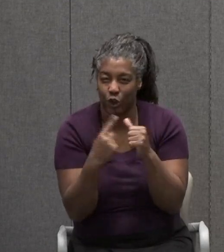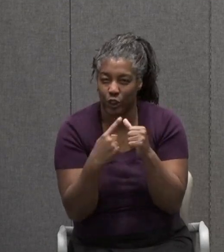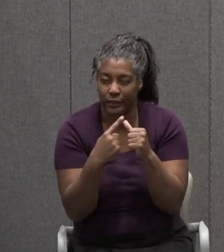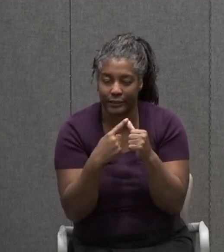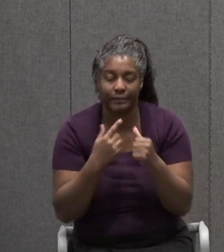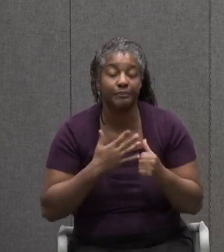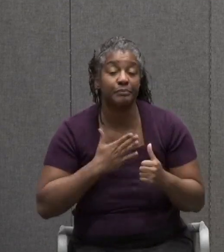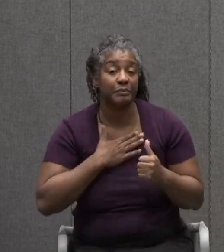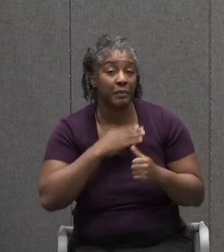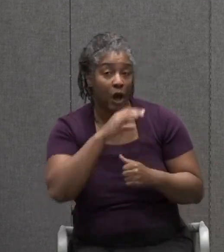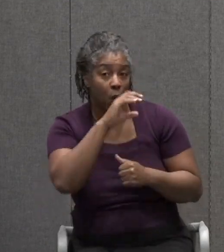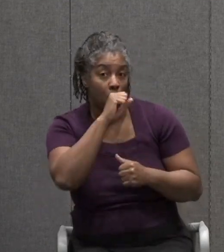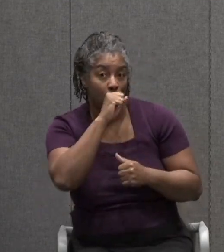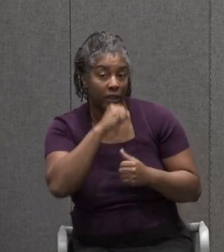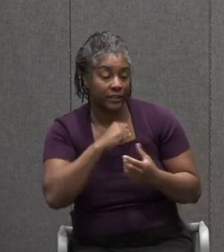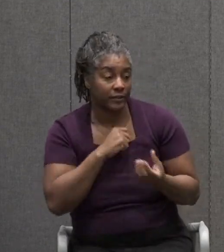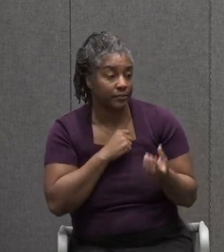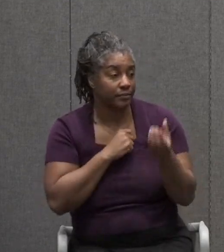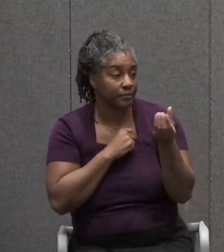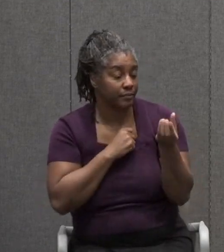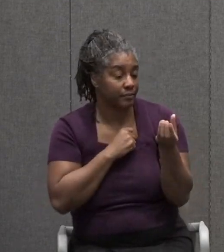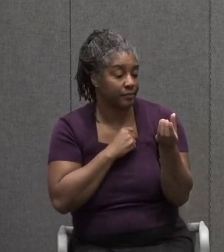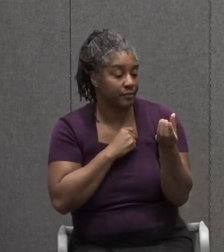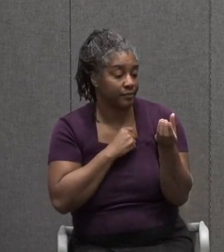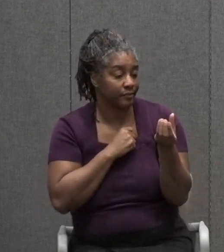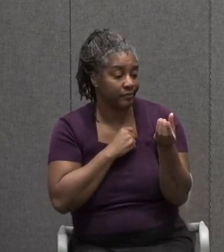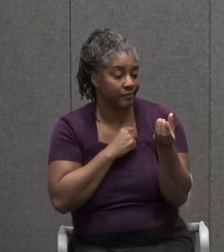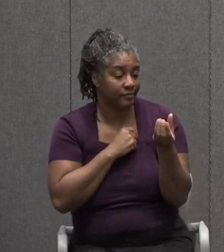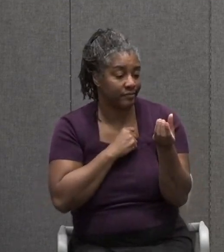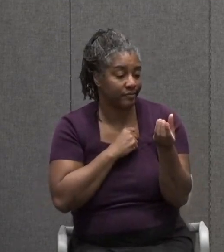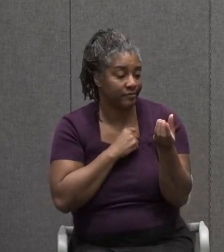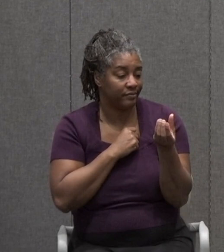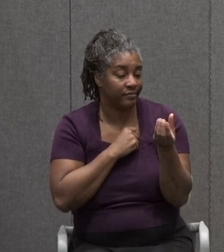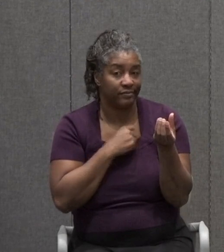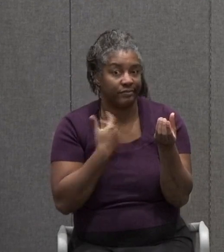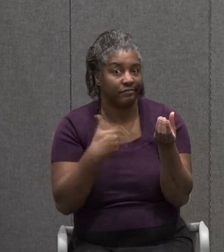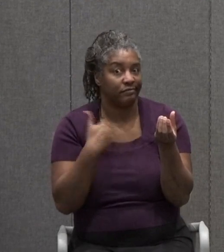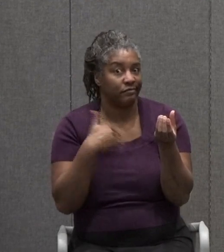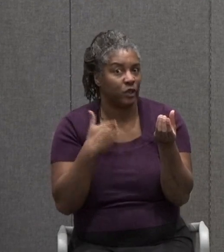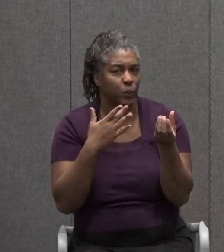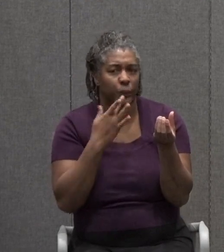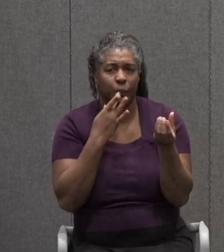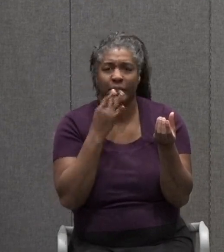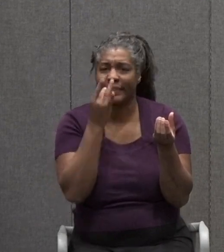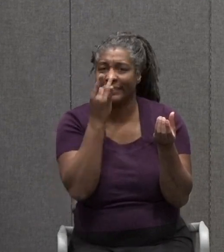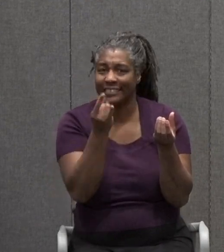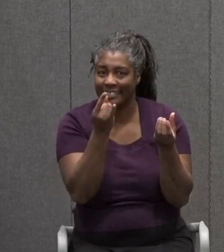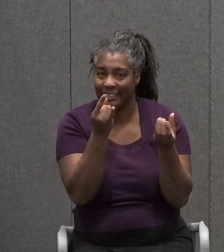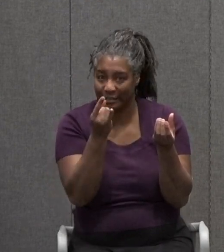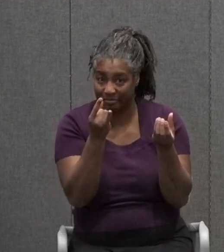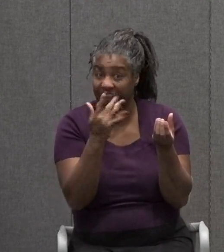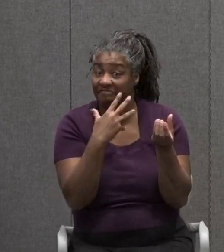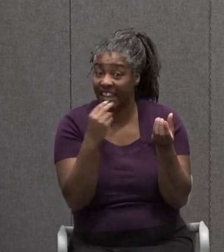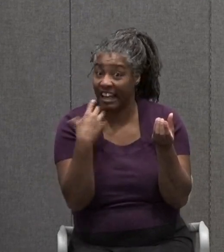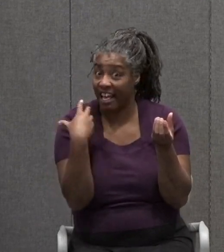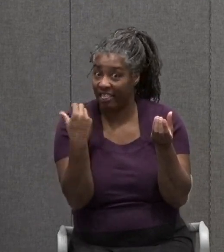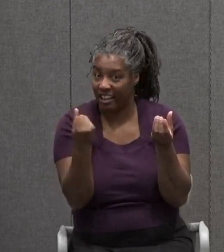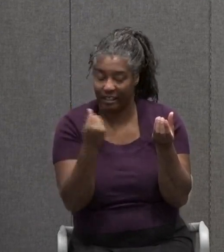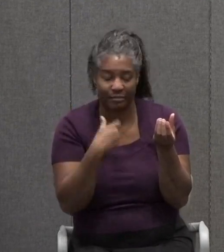These are addicting and I love them. I can't eat enough of them, they're so good. And so good for you. So, I noticed with my orange it's round.